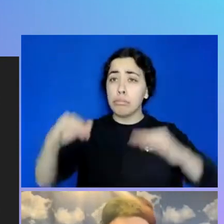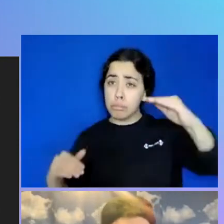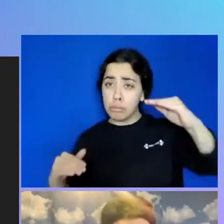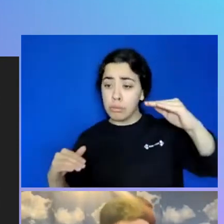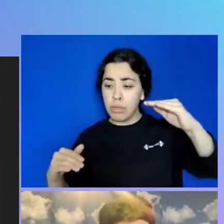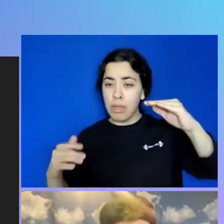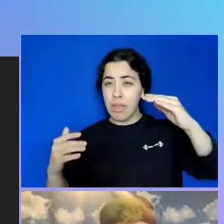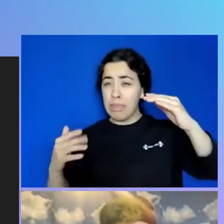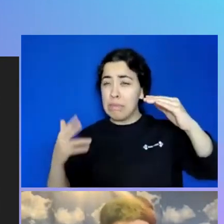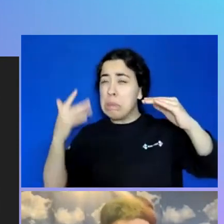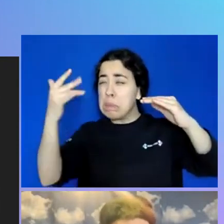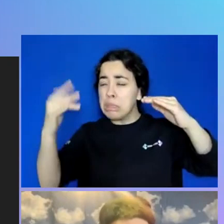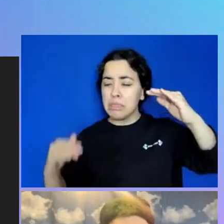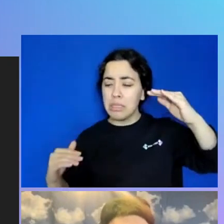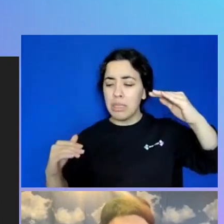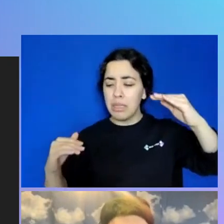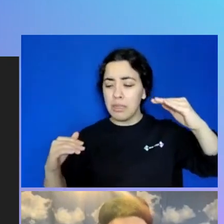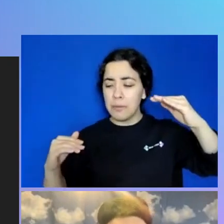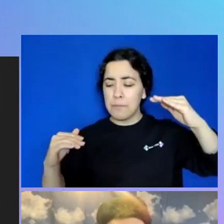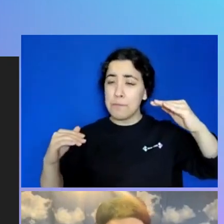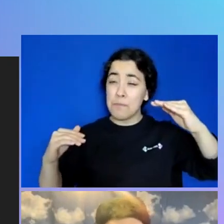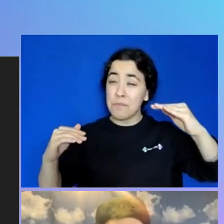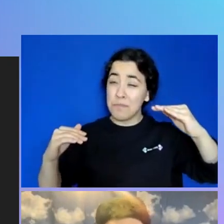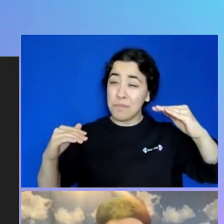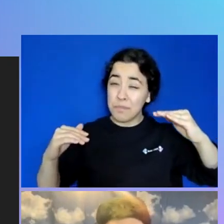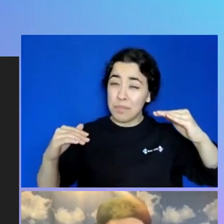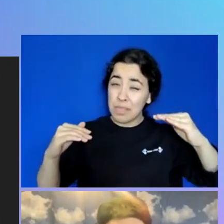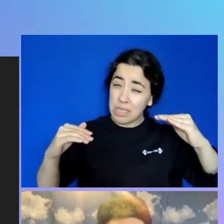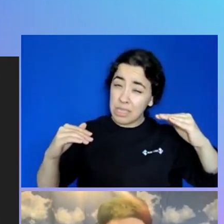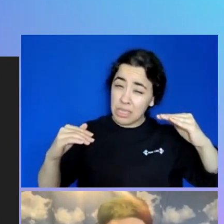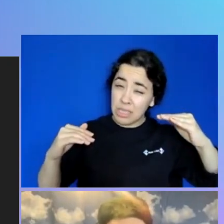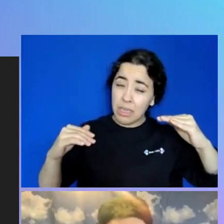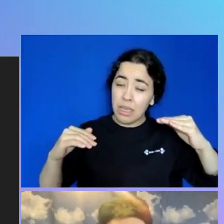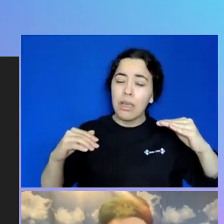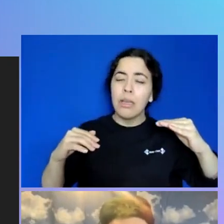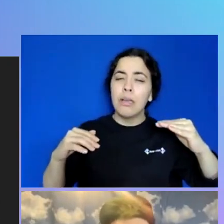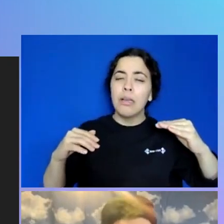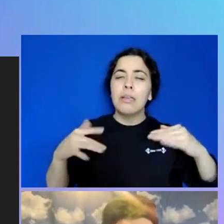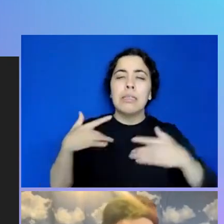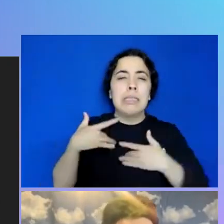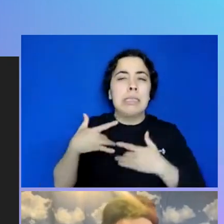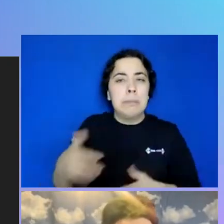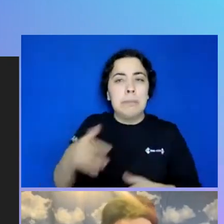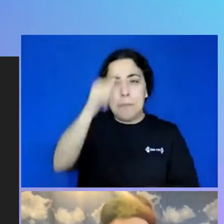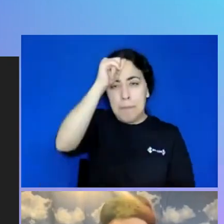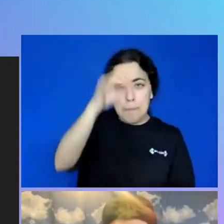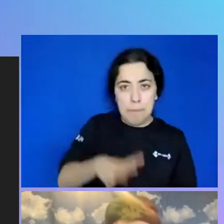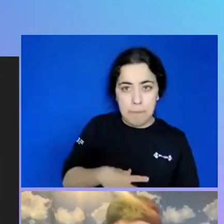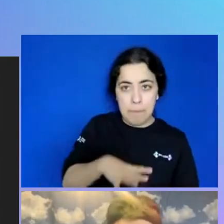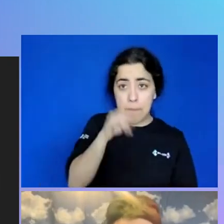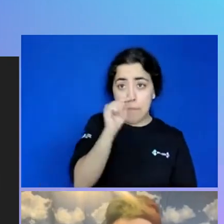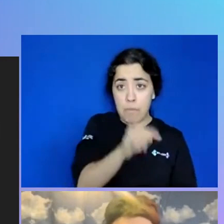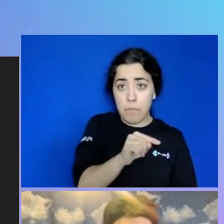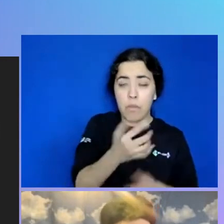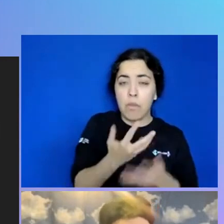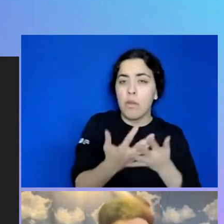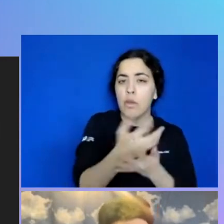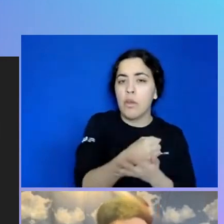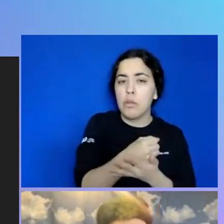know, by gender, male